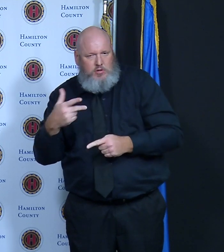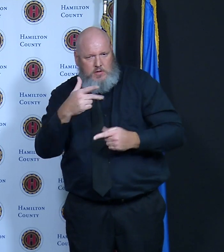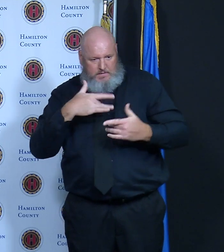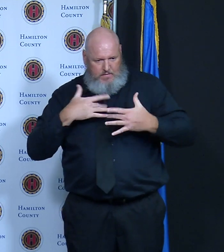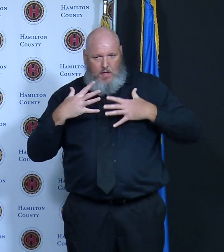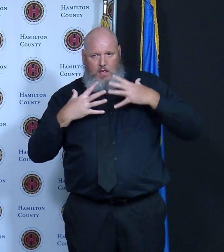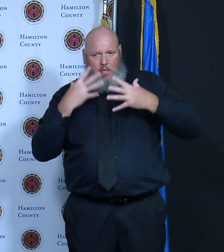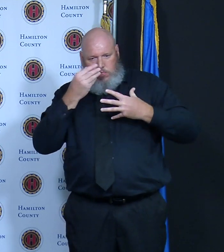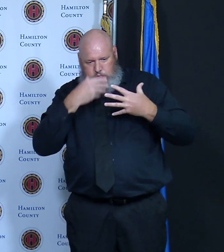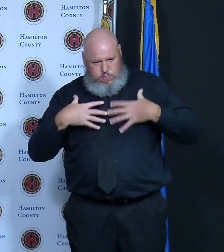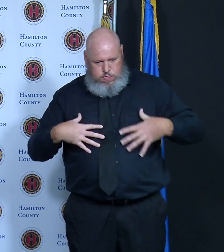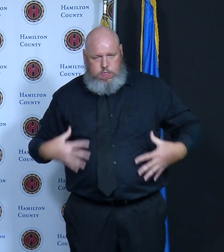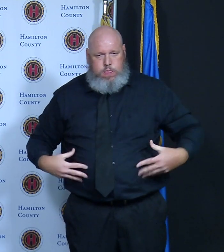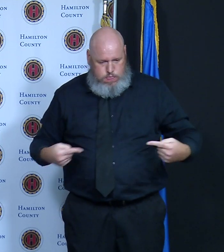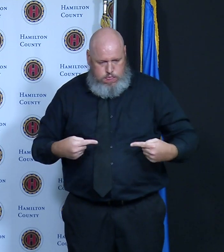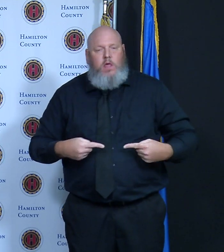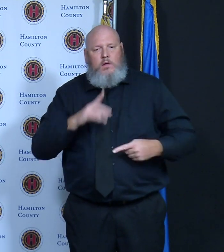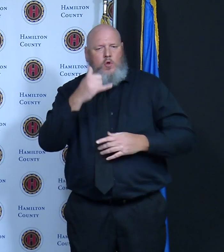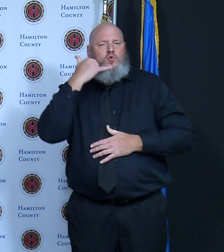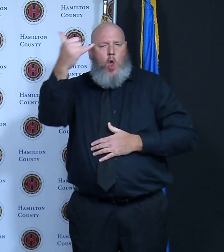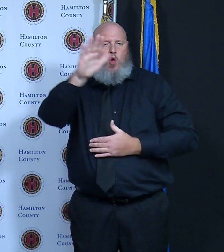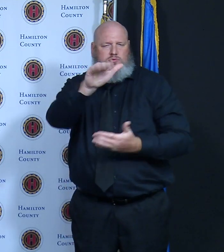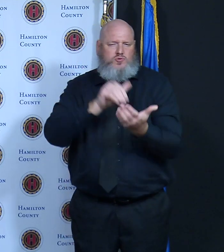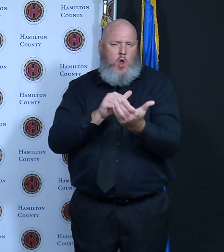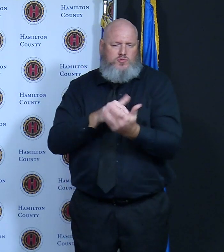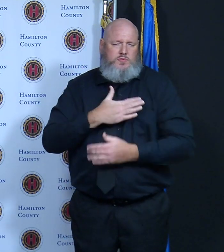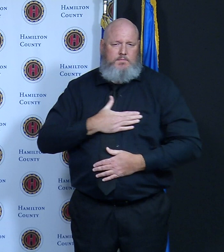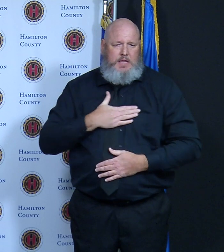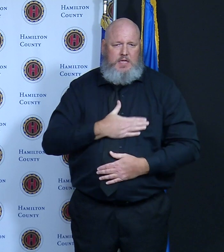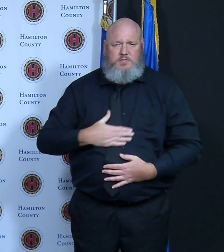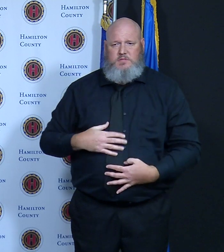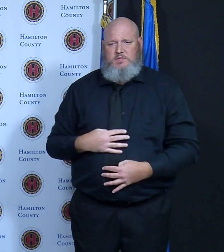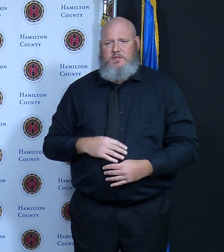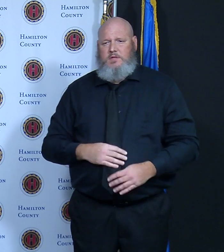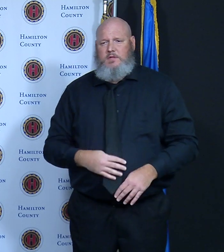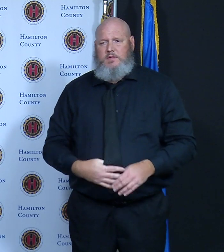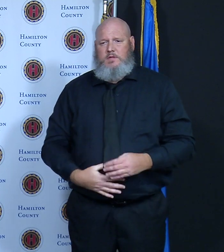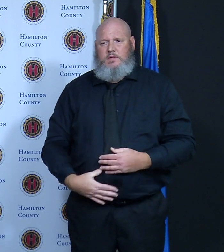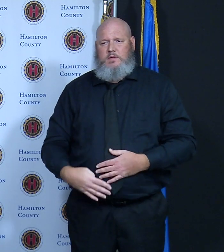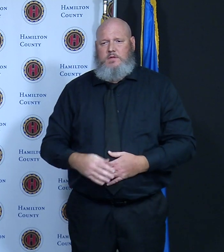more question for you how much money is available for hardship cases total pool